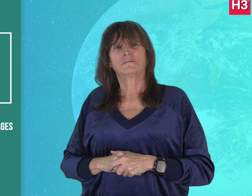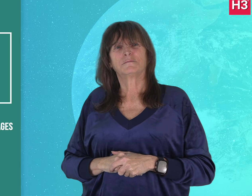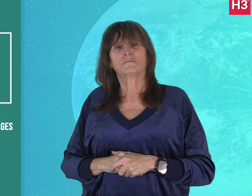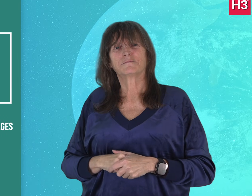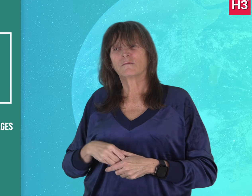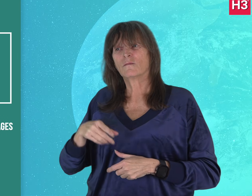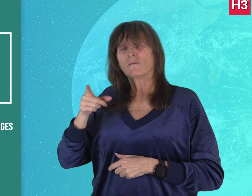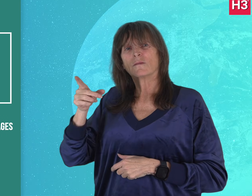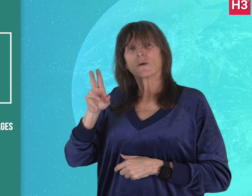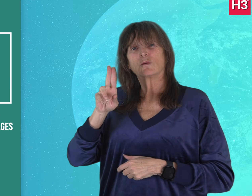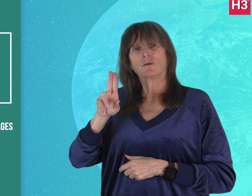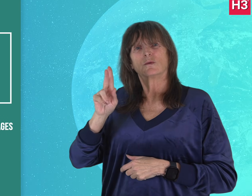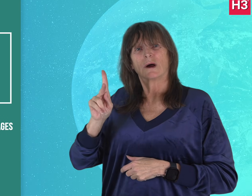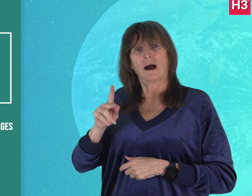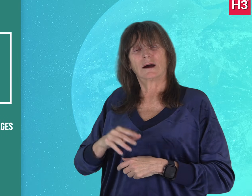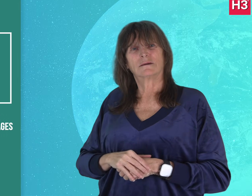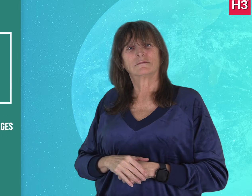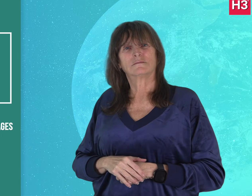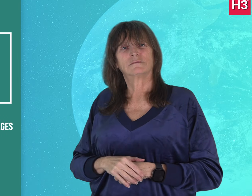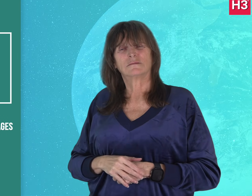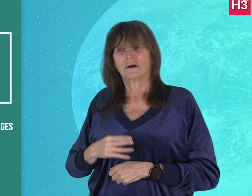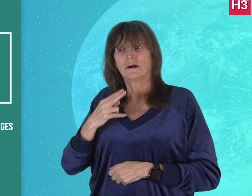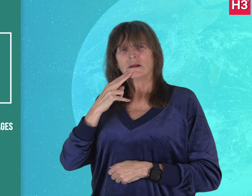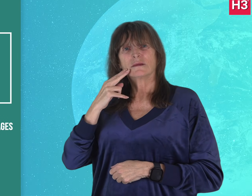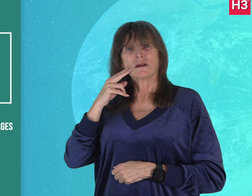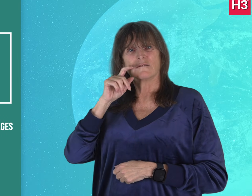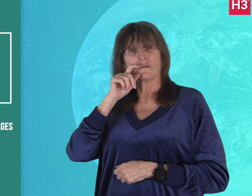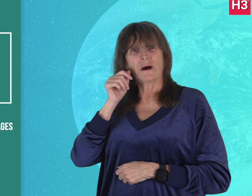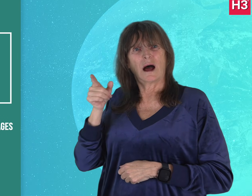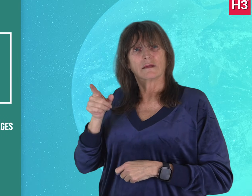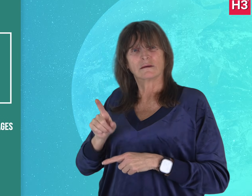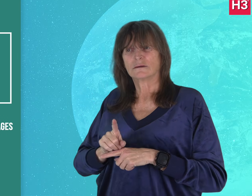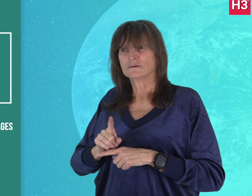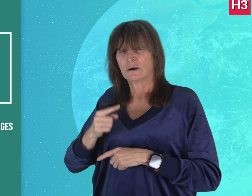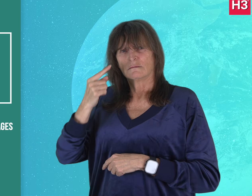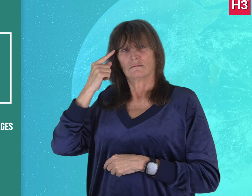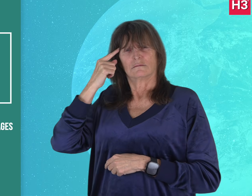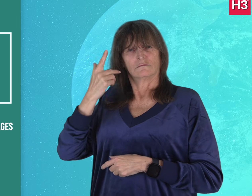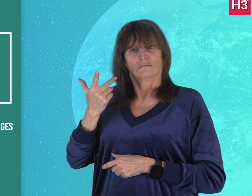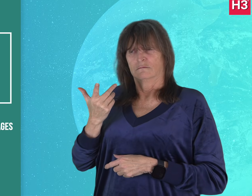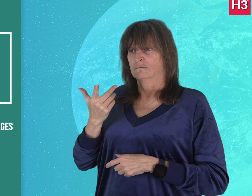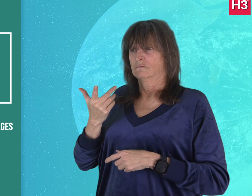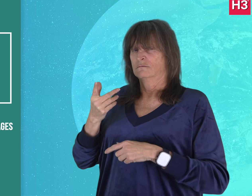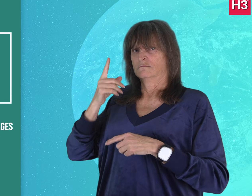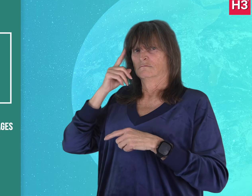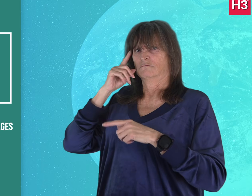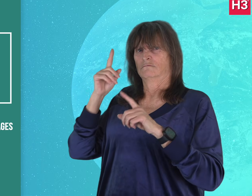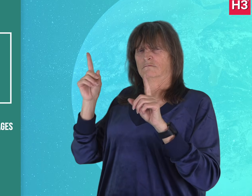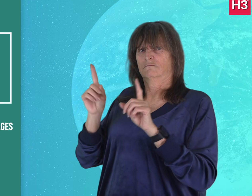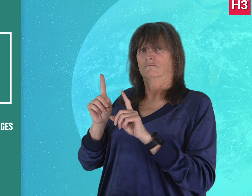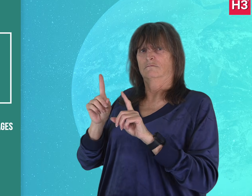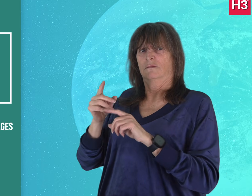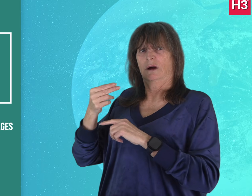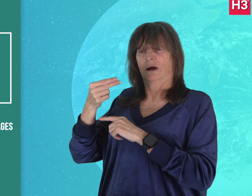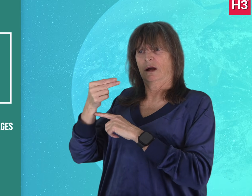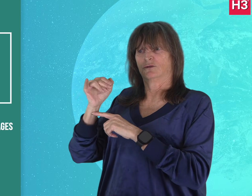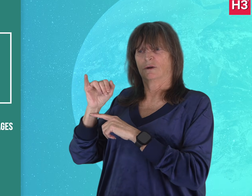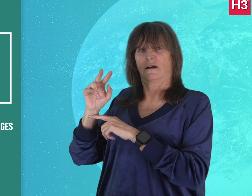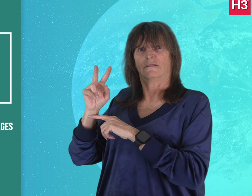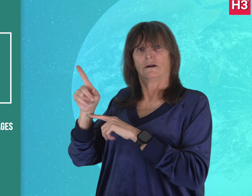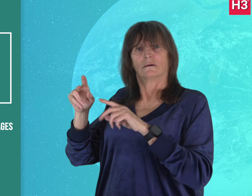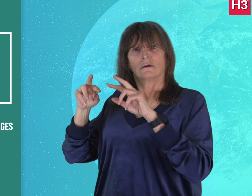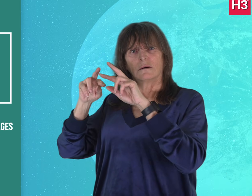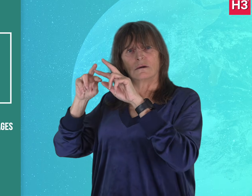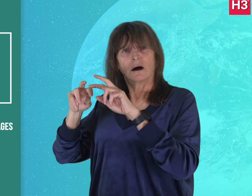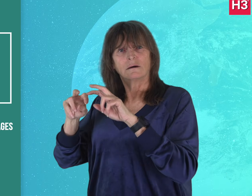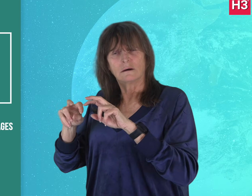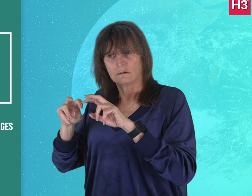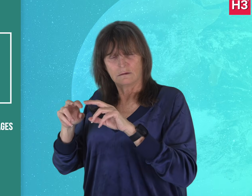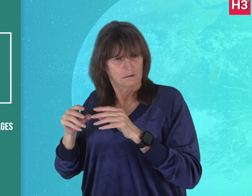a Deaf man misunderstood an HIV diagnosis without an interpreter.